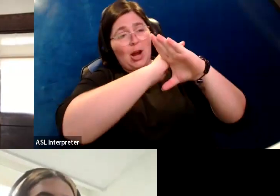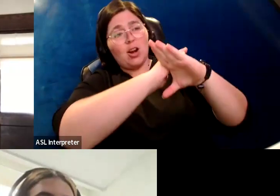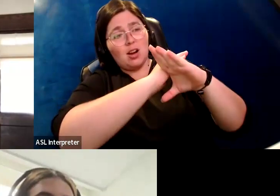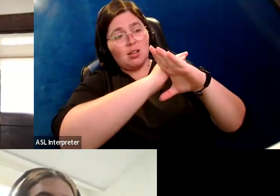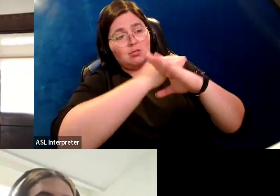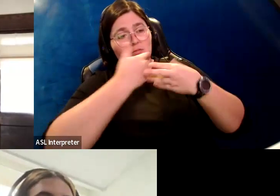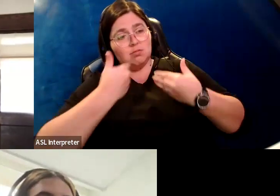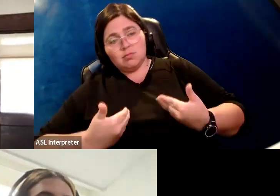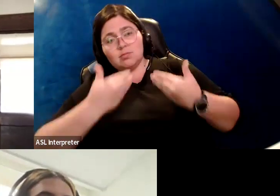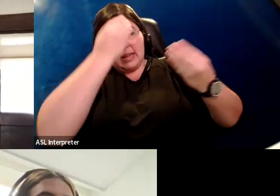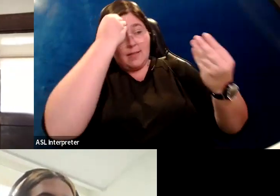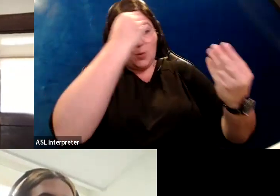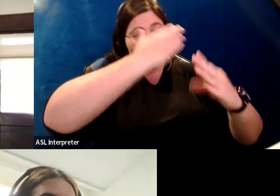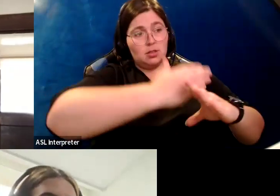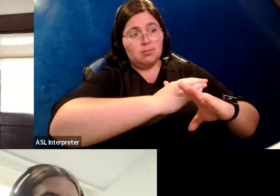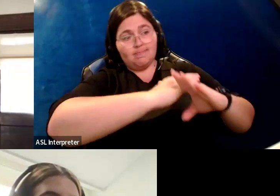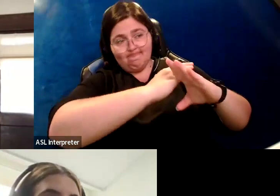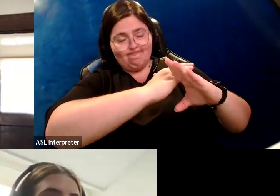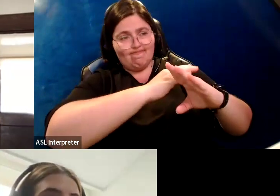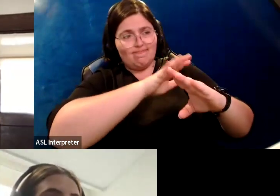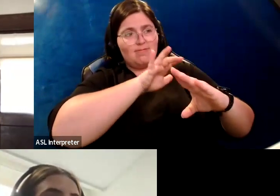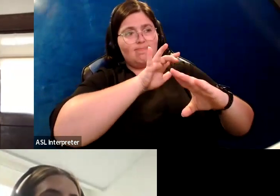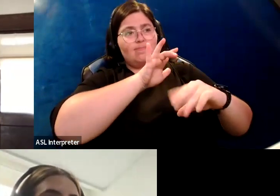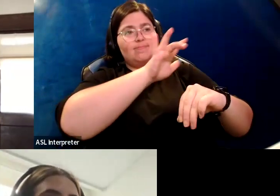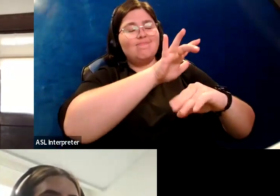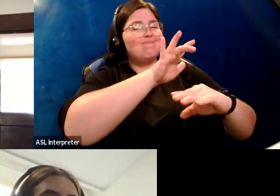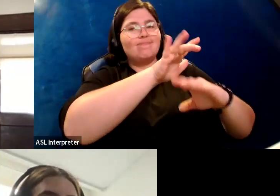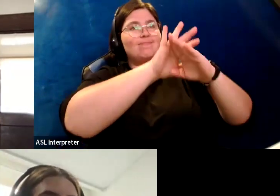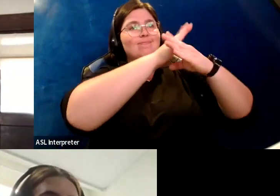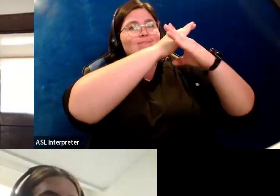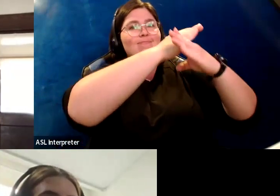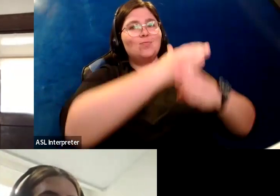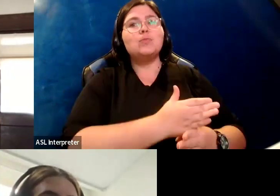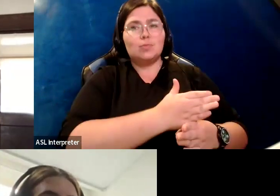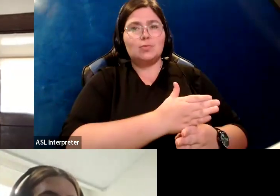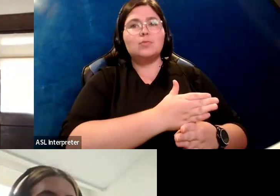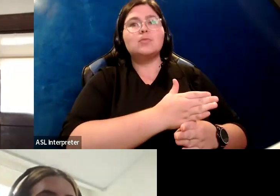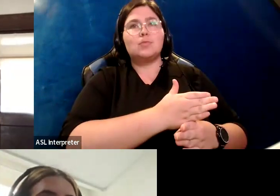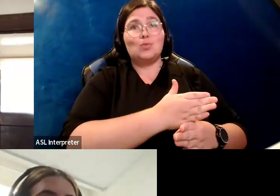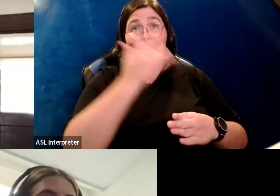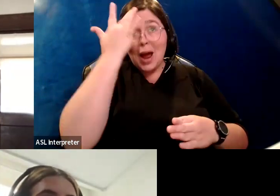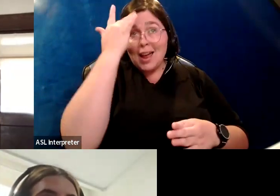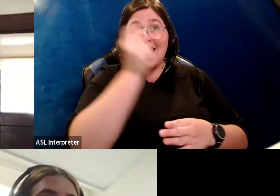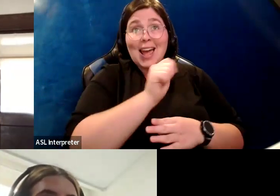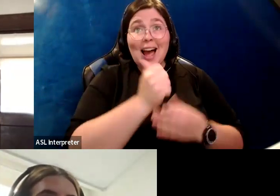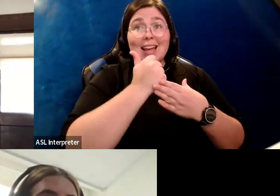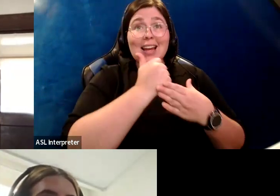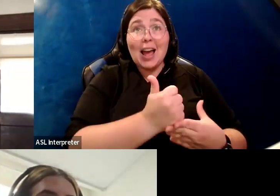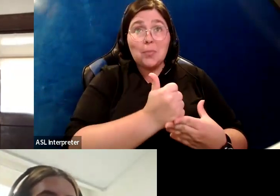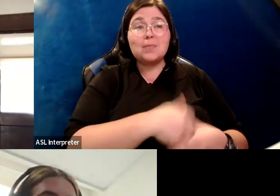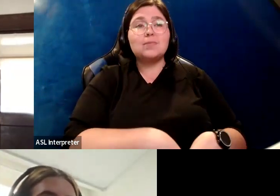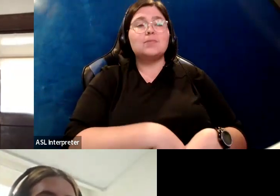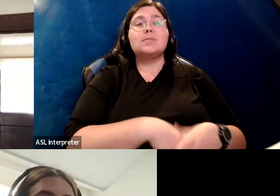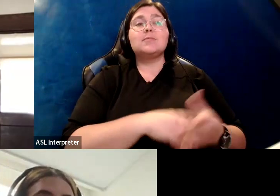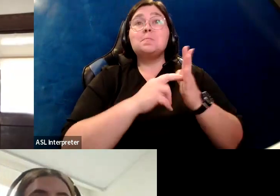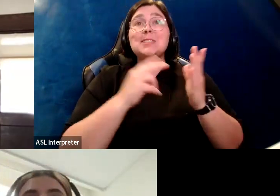are being dismantled by AI, allowing everyone to participate